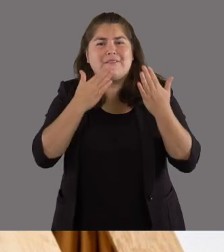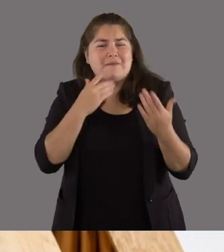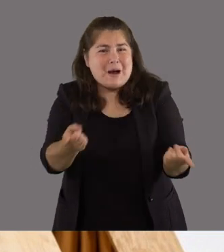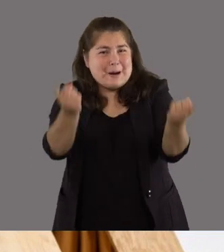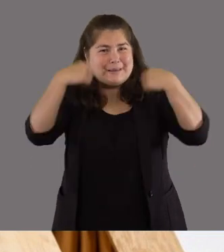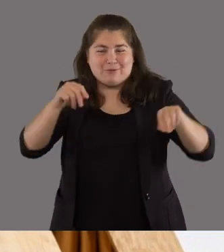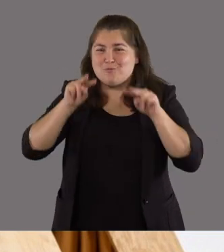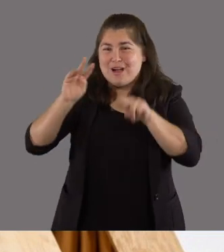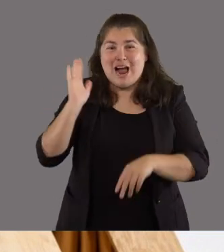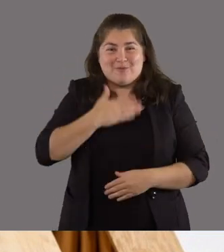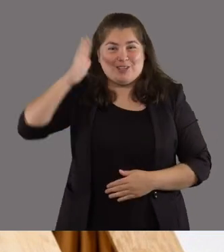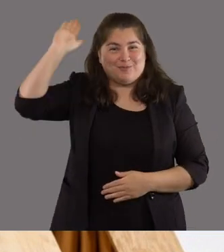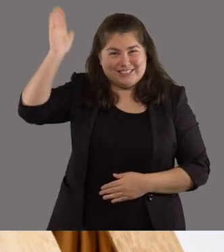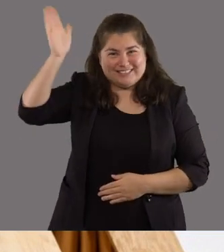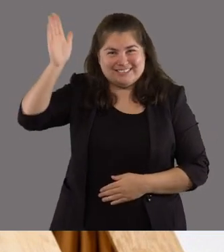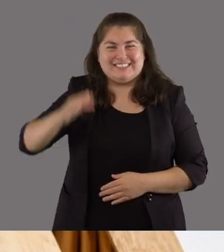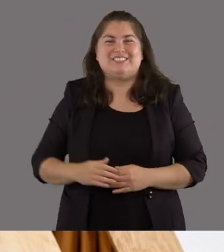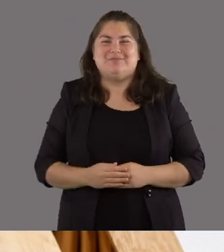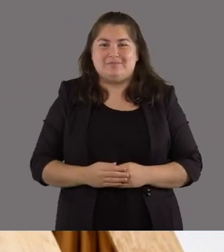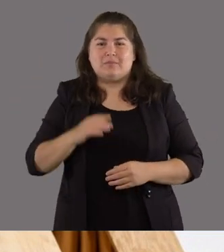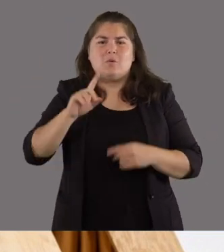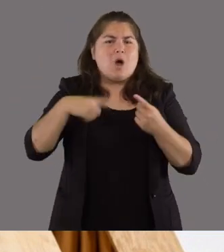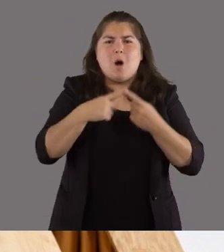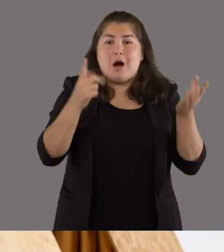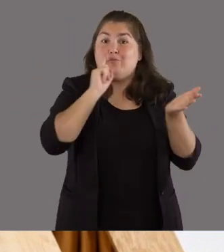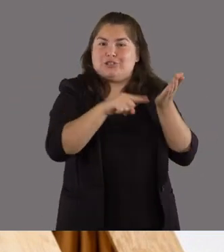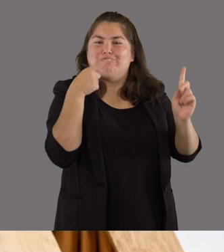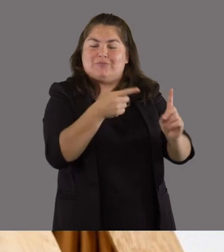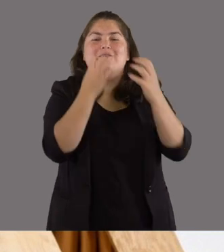for taking the time to watch this presentation about the "Research on the Value of Public